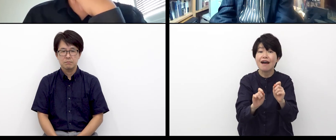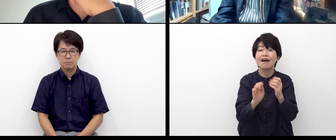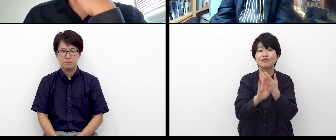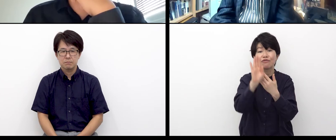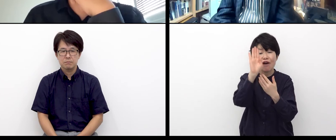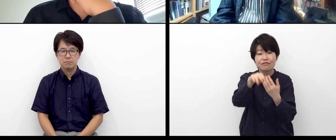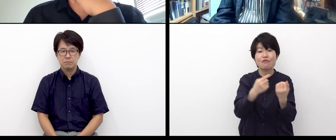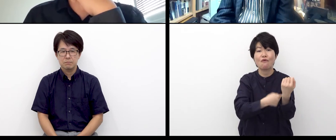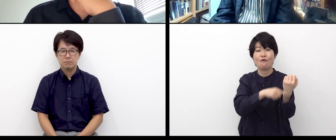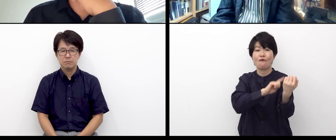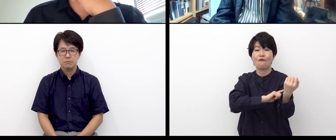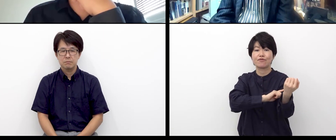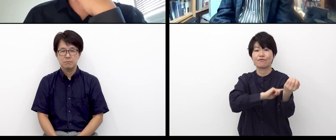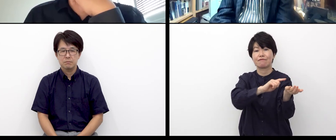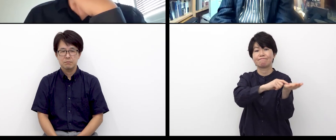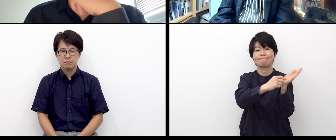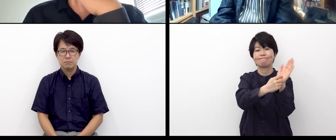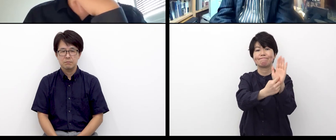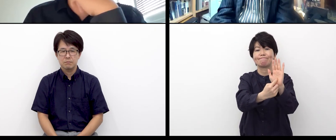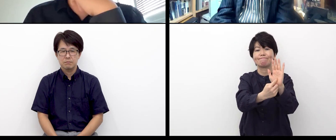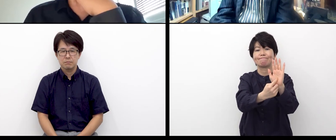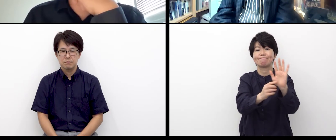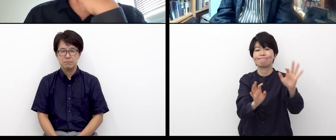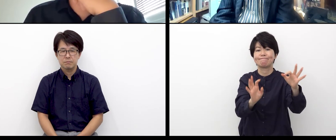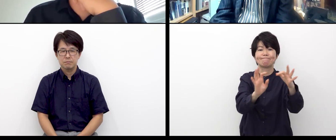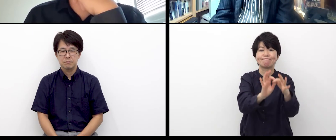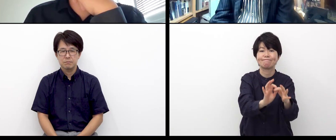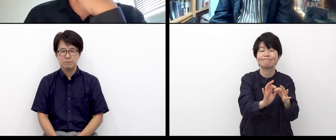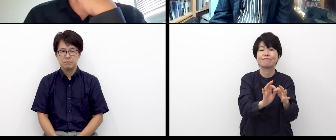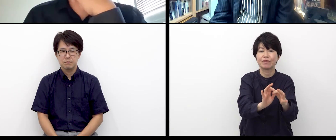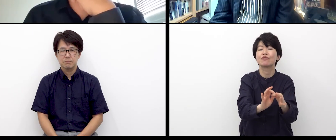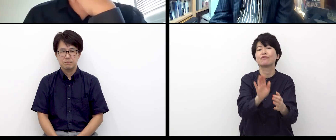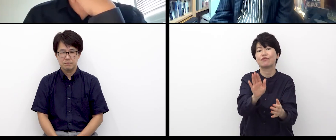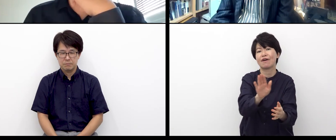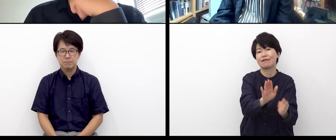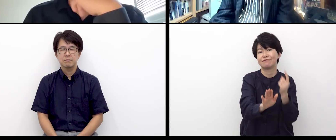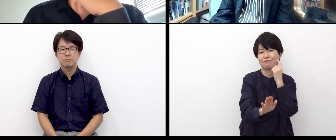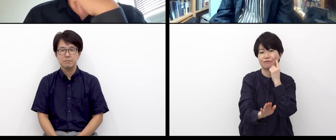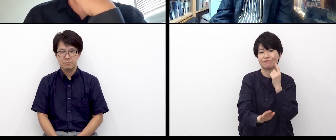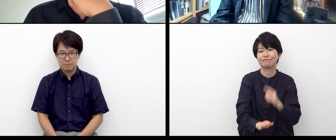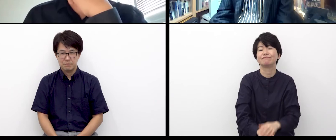I think that’s also a function of expression.